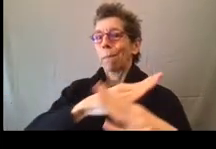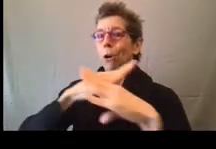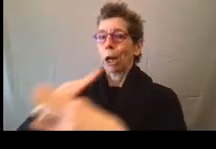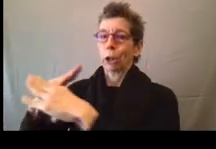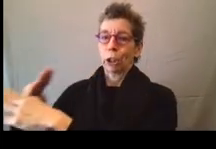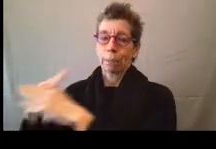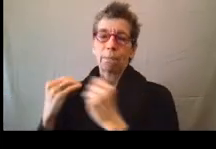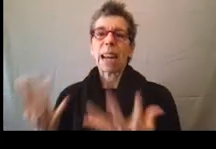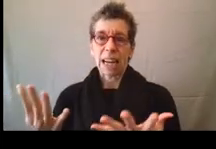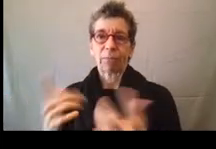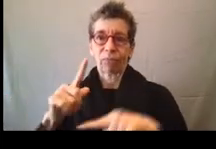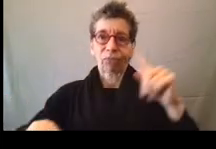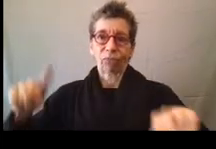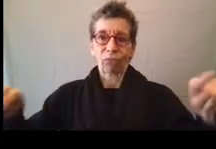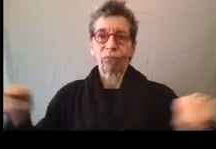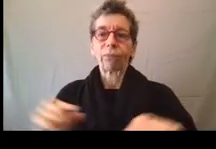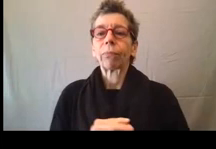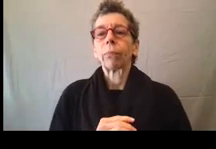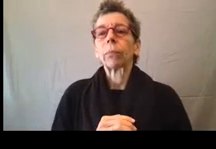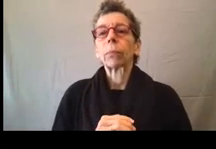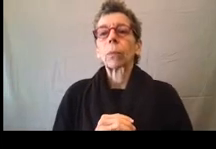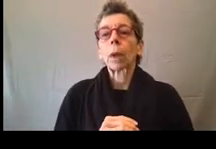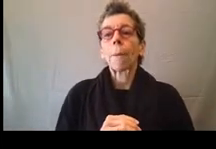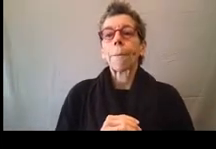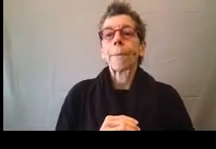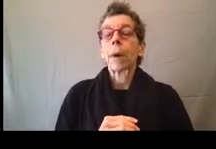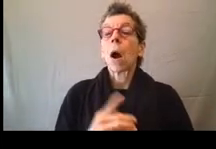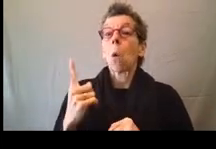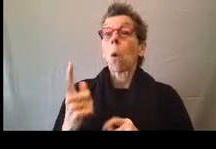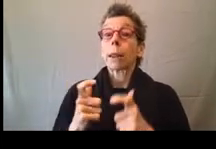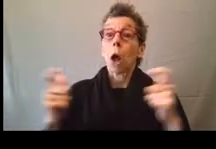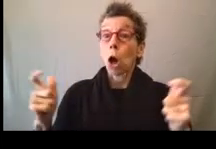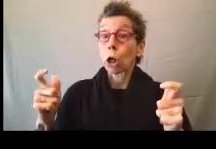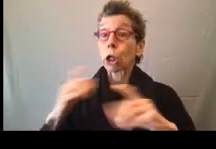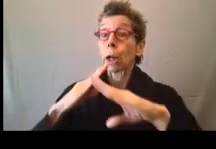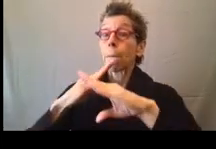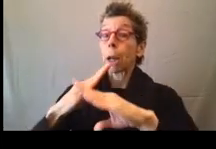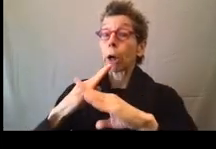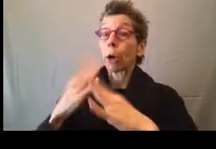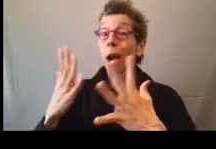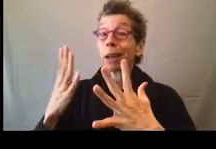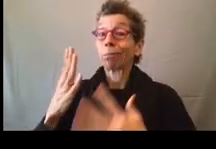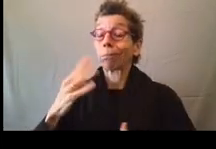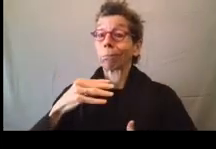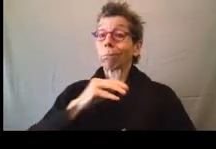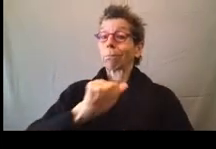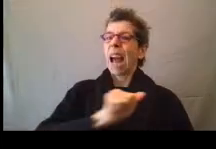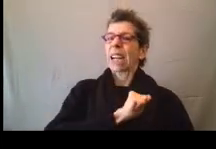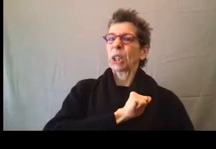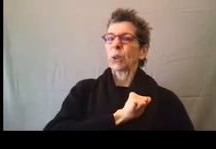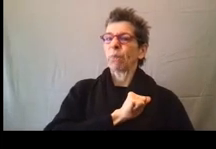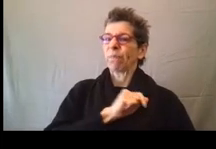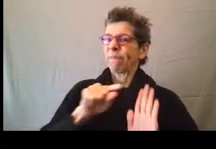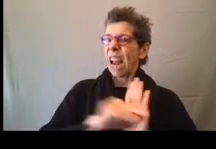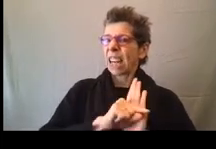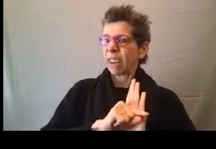with disabilities. One of the largest barriers, is negative attitudes and stigma. That not